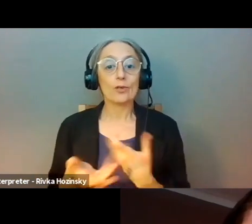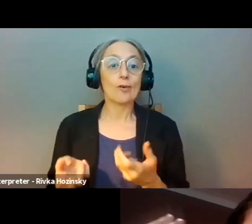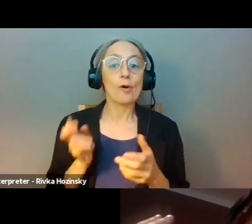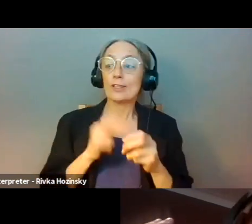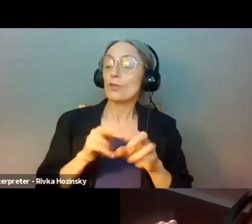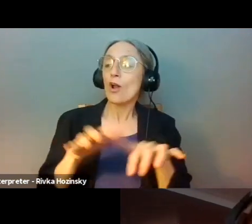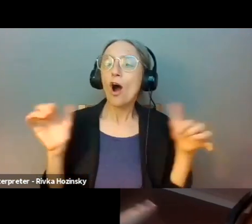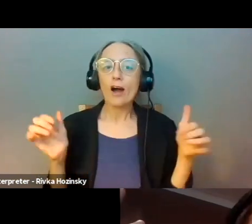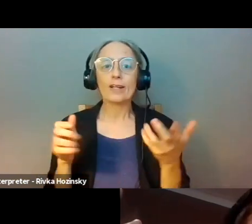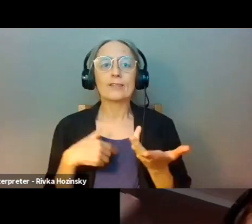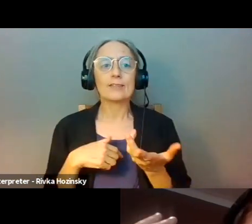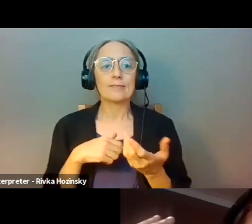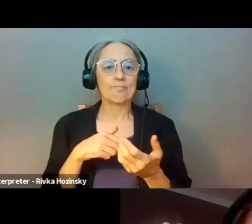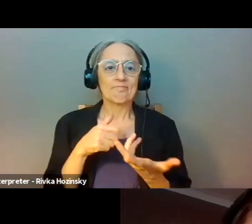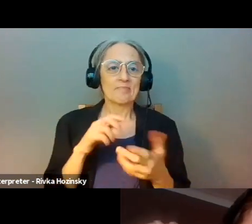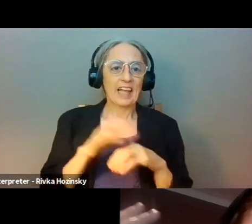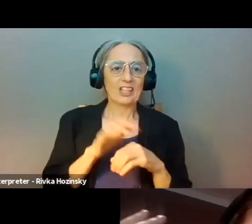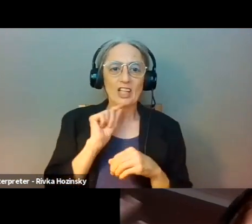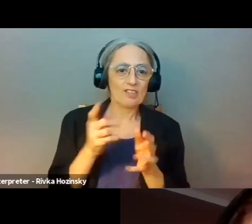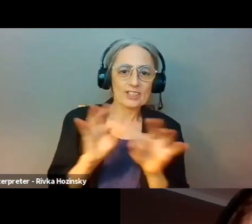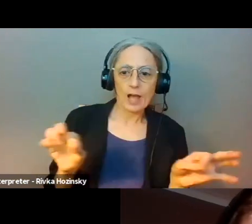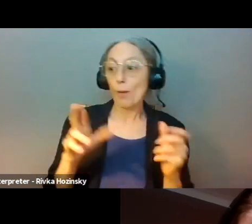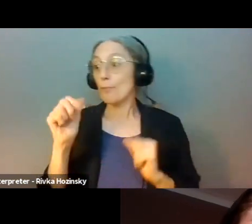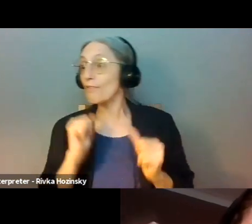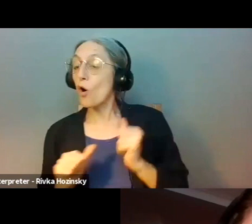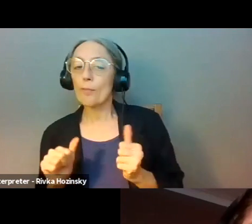So having all of those features enabled and being able to kind